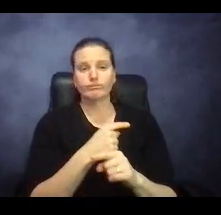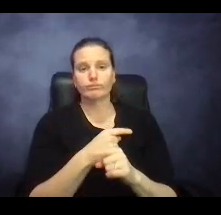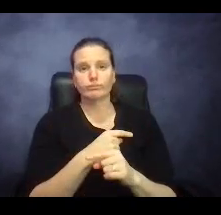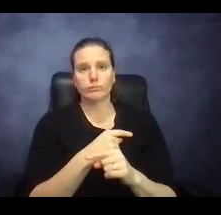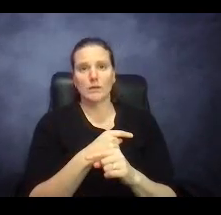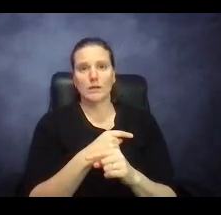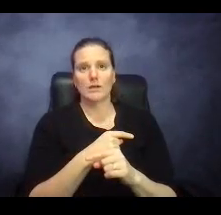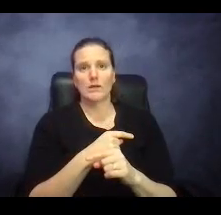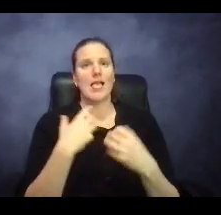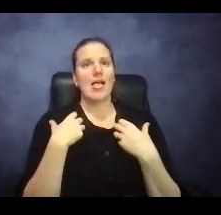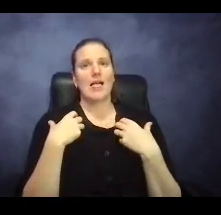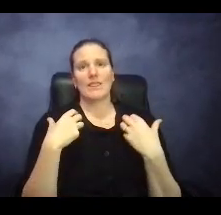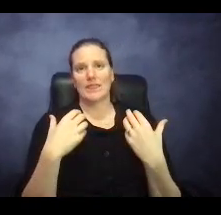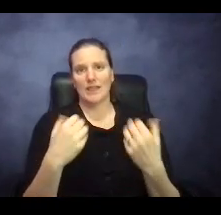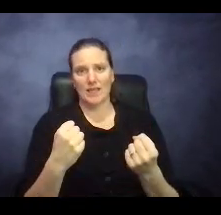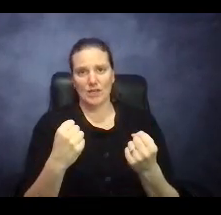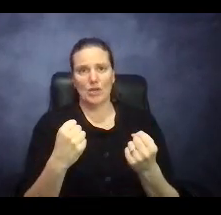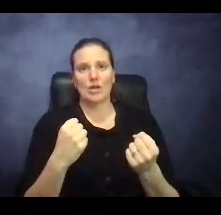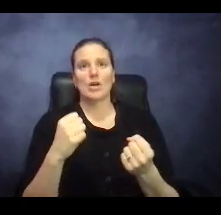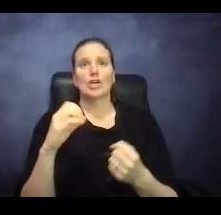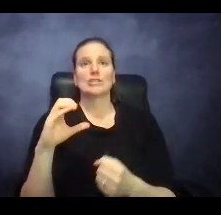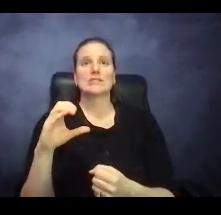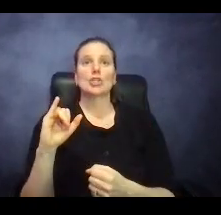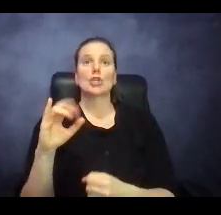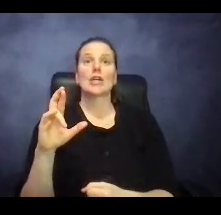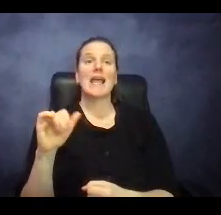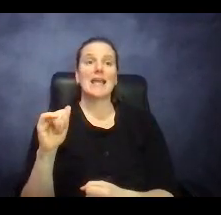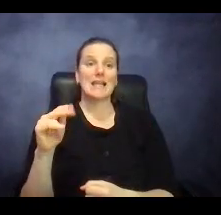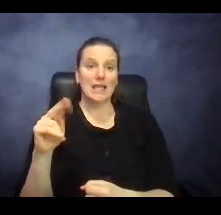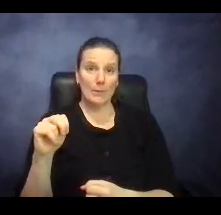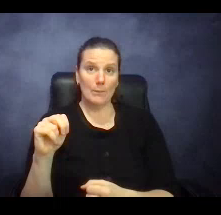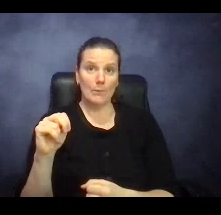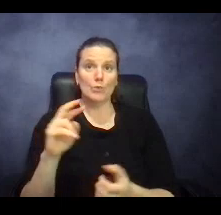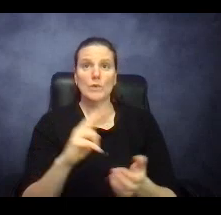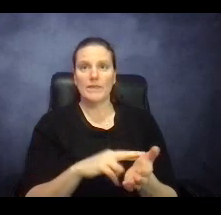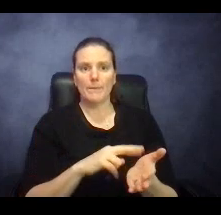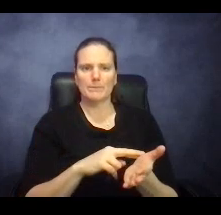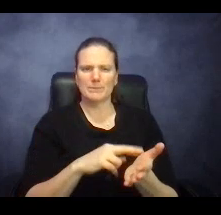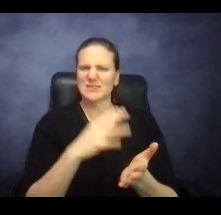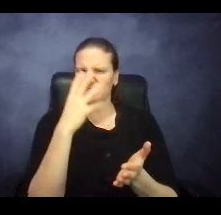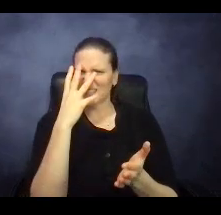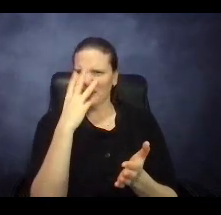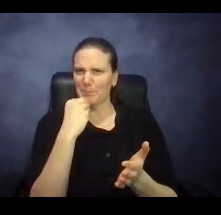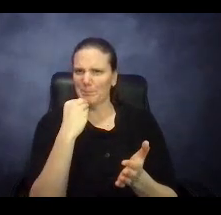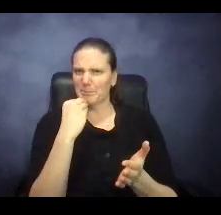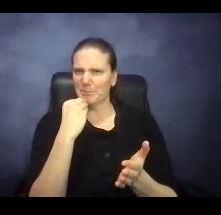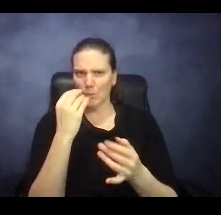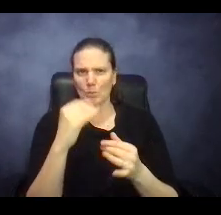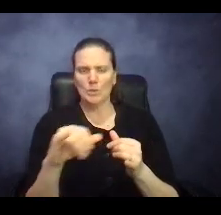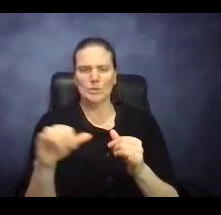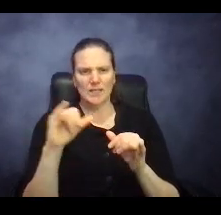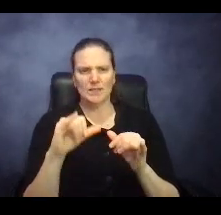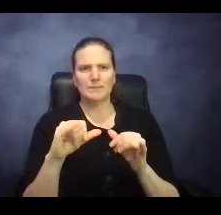Just really focus on creating healthy sleep routines. Two things that I love really specifically is berberine.